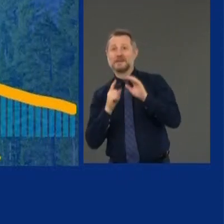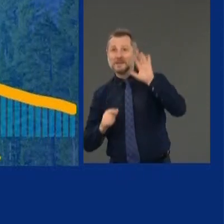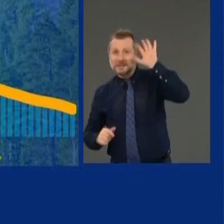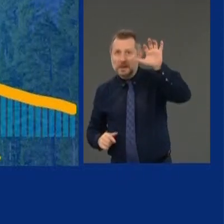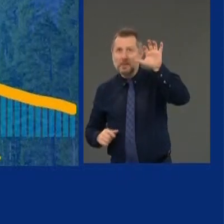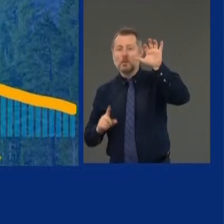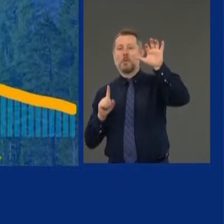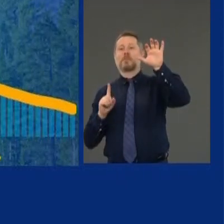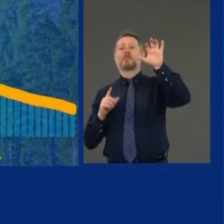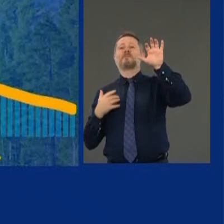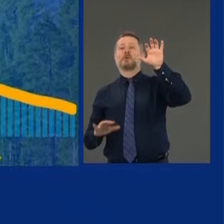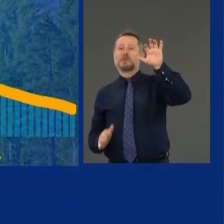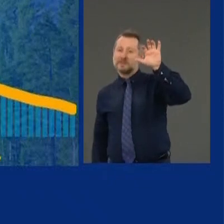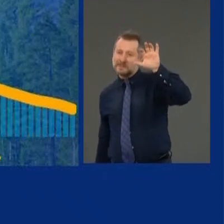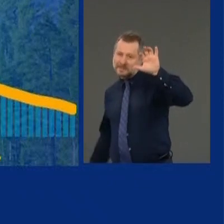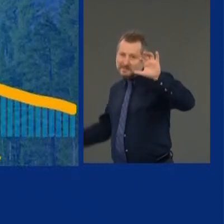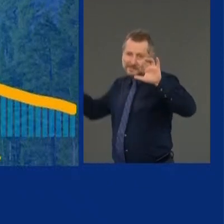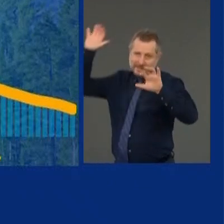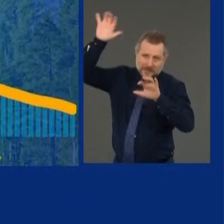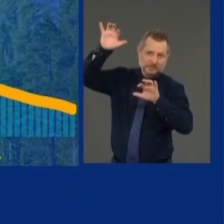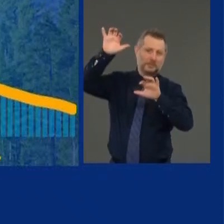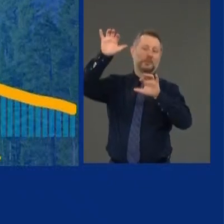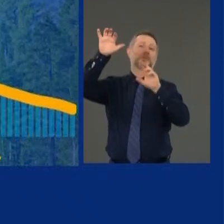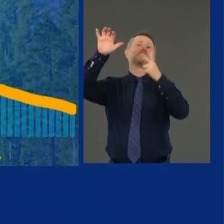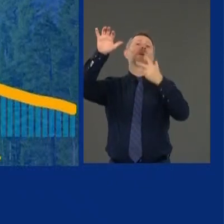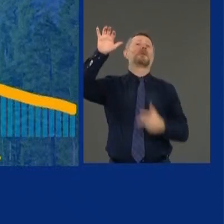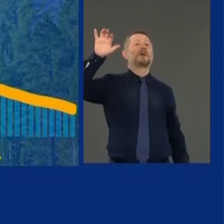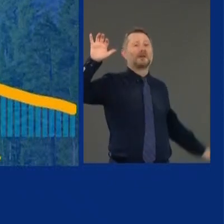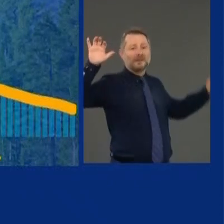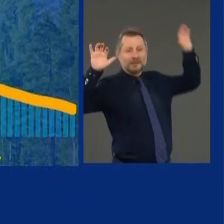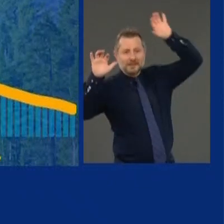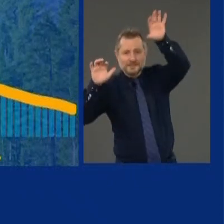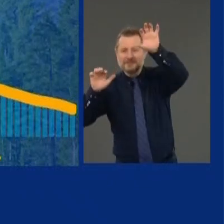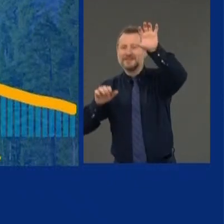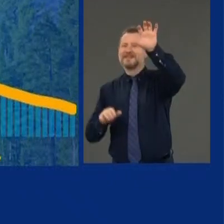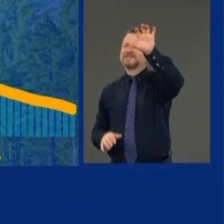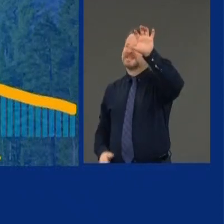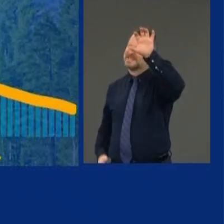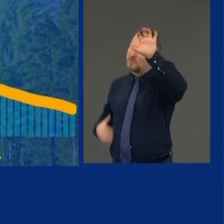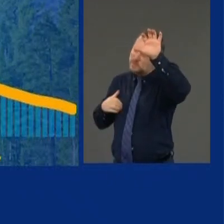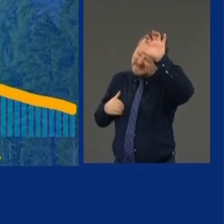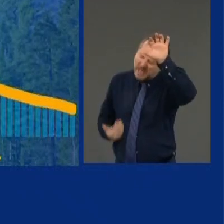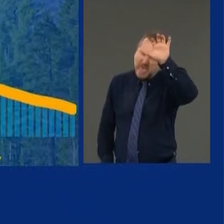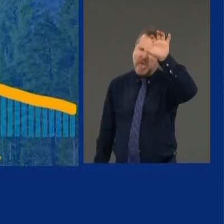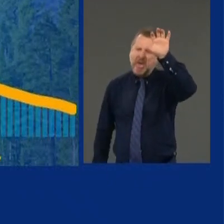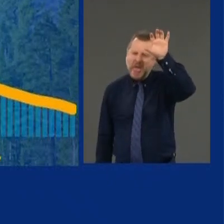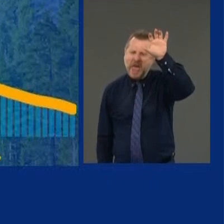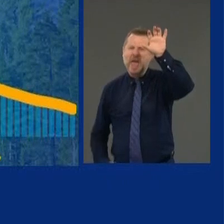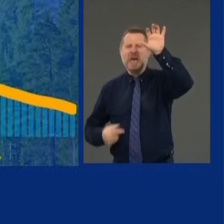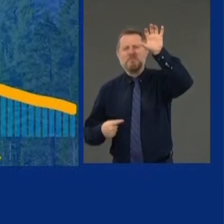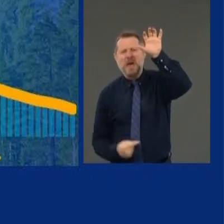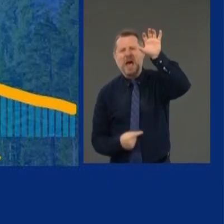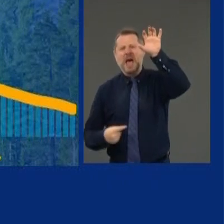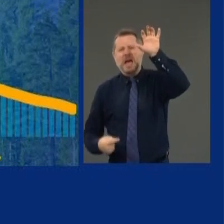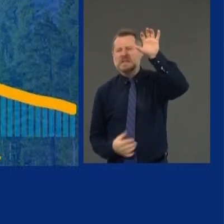DAY TO TAKE THE NEXT STP. TAKE THE■ç NEXT STEP. IT WAS HARD. IT WAS EXHAUSTING.